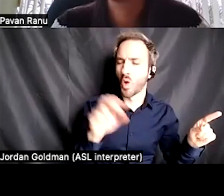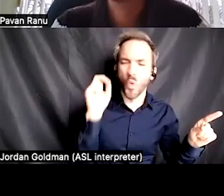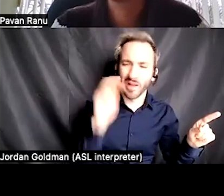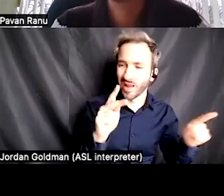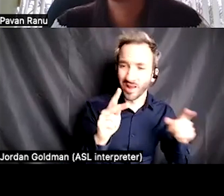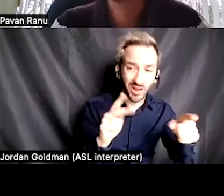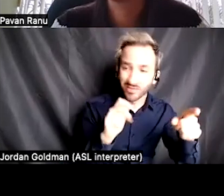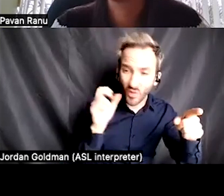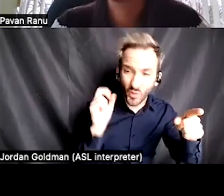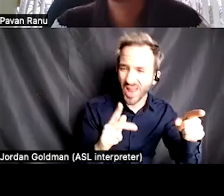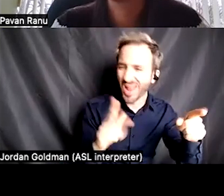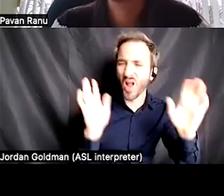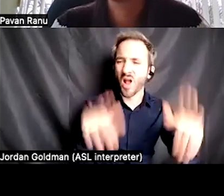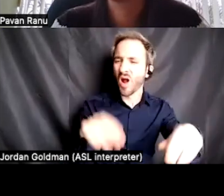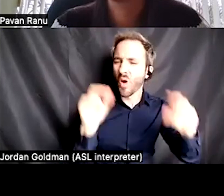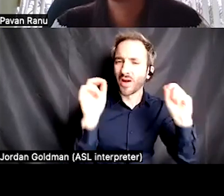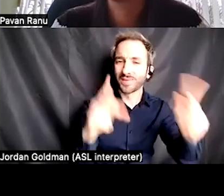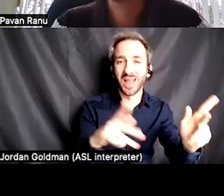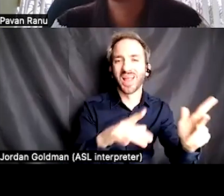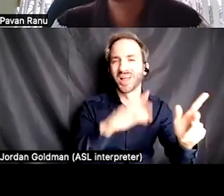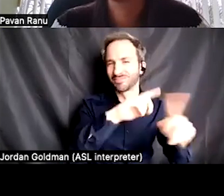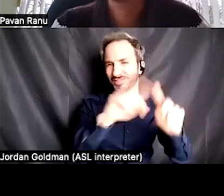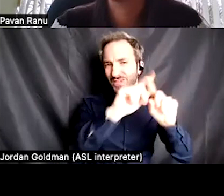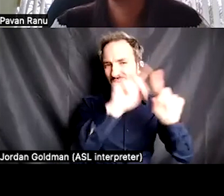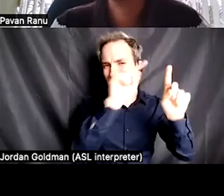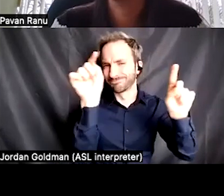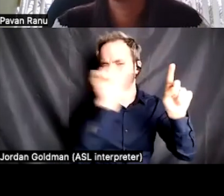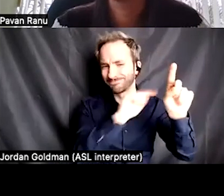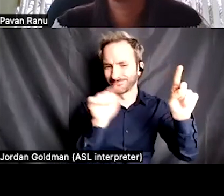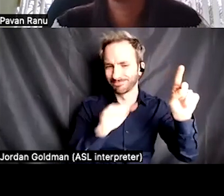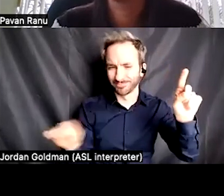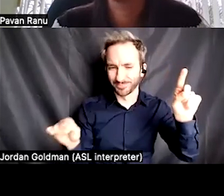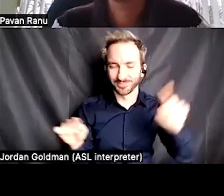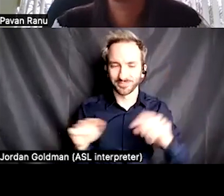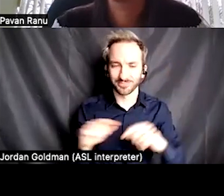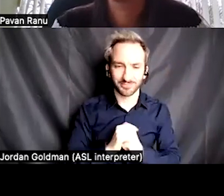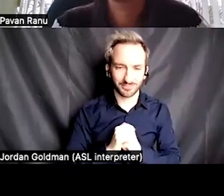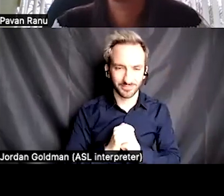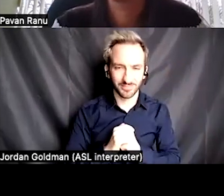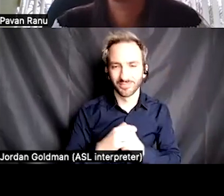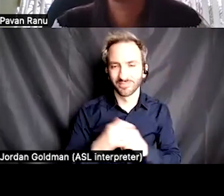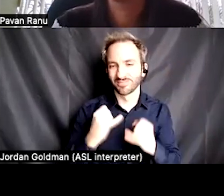Not Perfect" by Aimee Chase. "How to Keep House While Drowning" by KC Davis, and "The Clutter